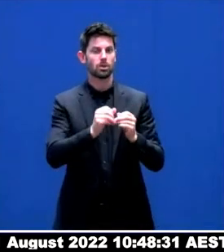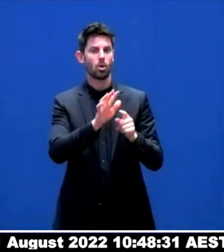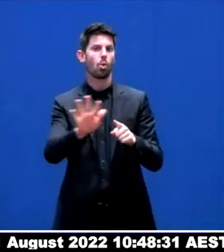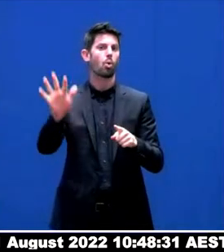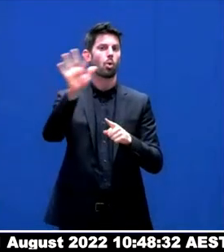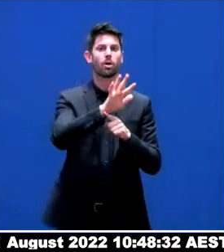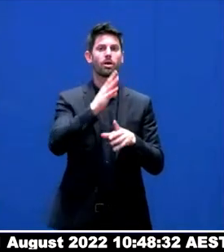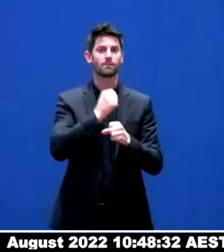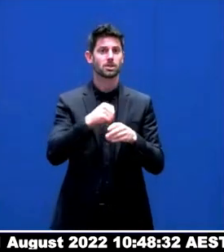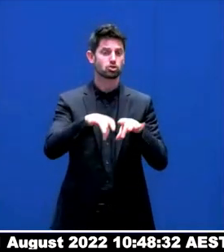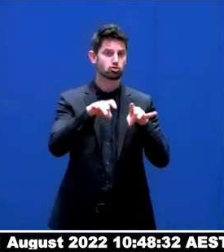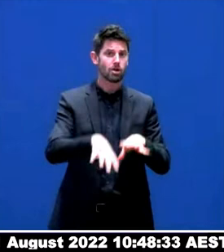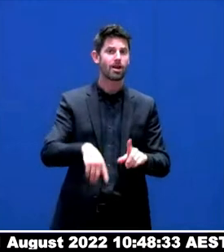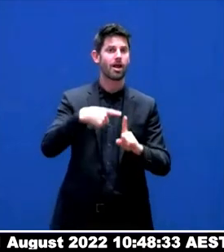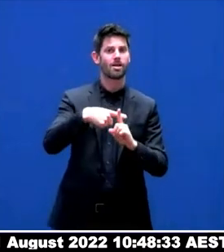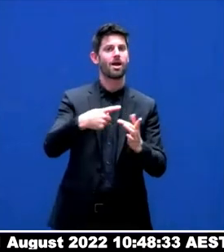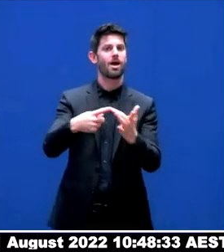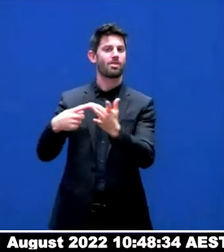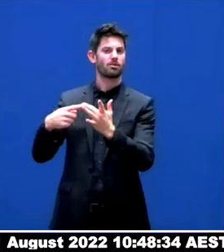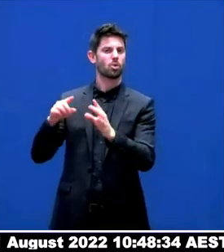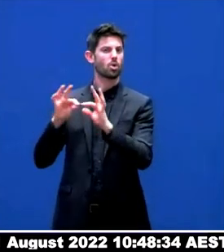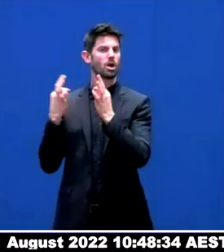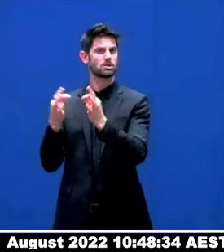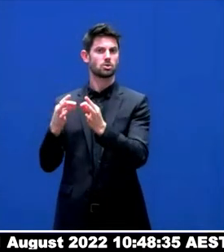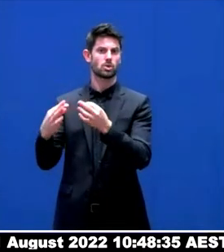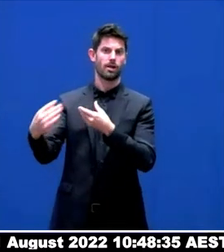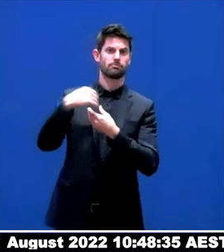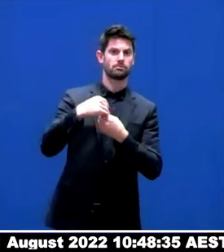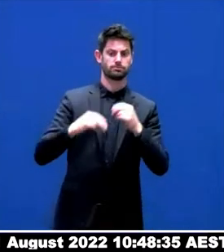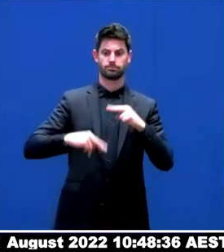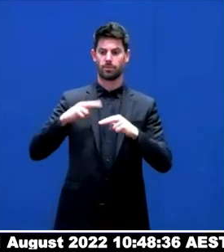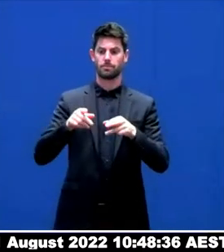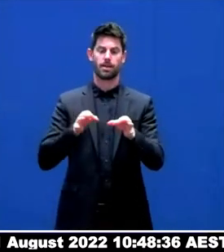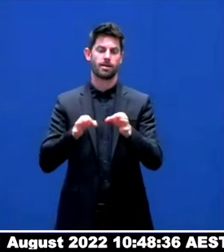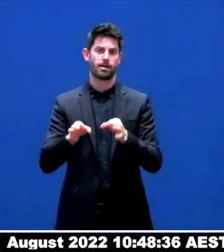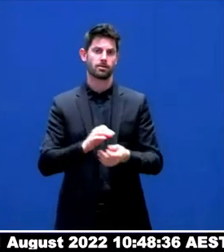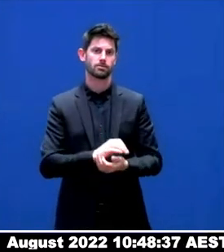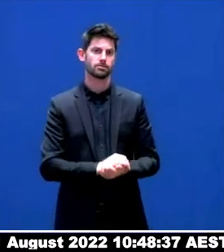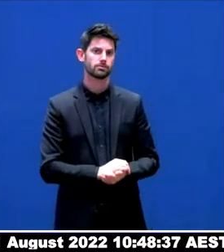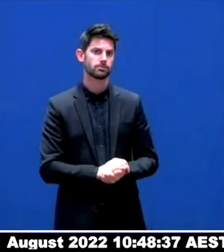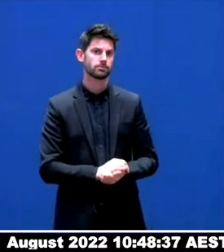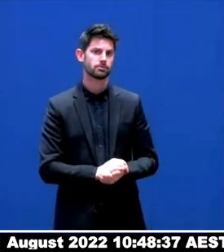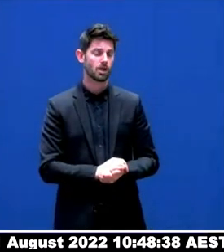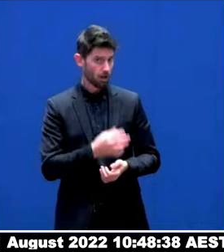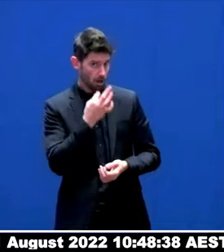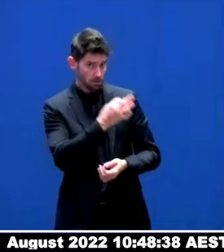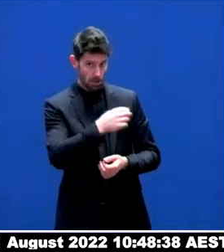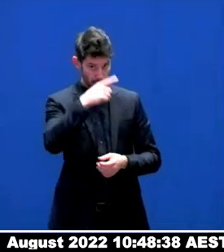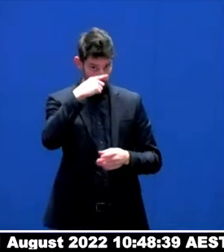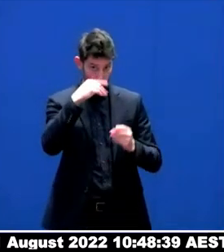range of other stakeholders with interests in developing that plan. Is there any guarantee that people with disability and in particular